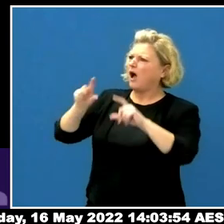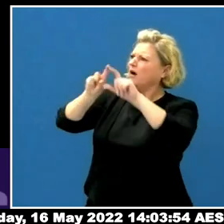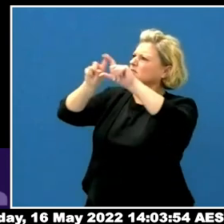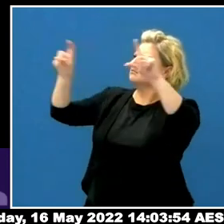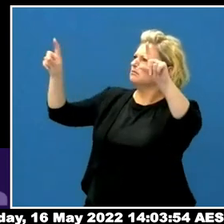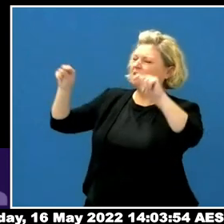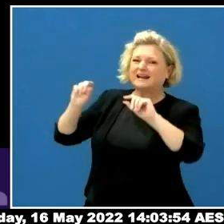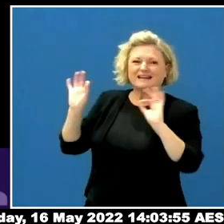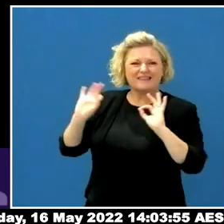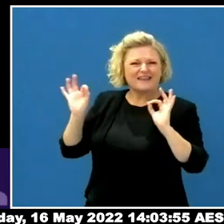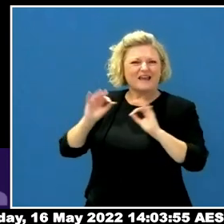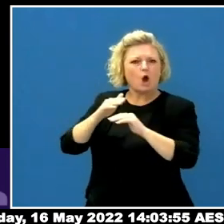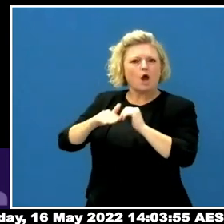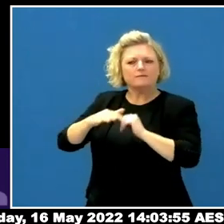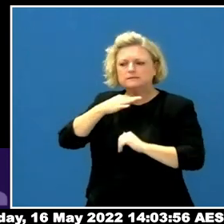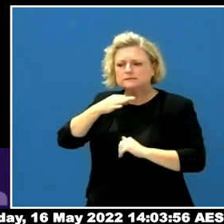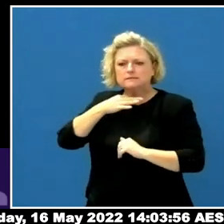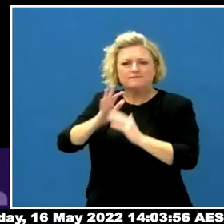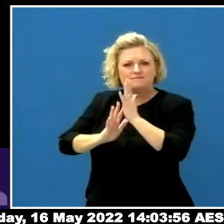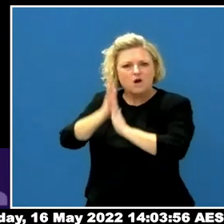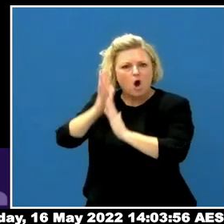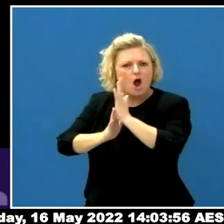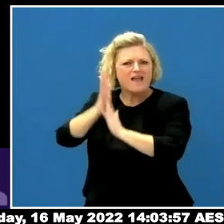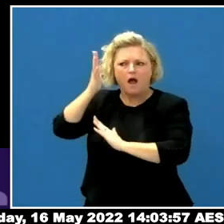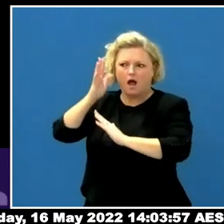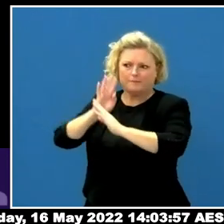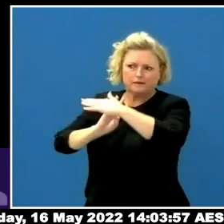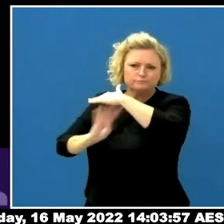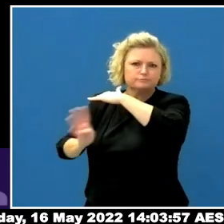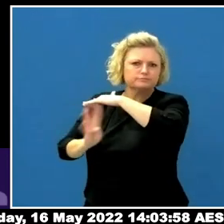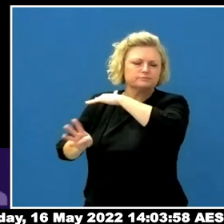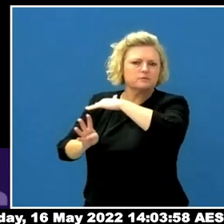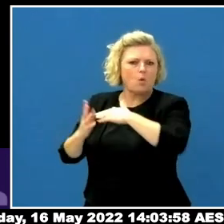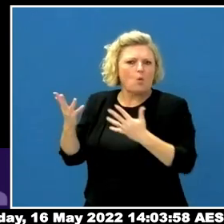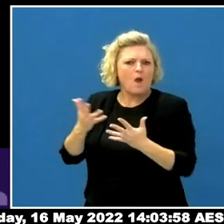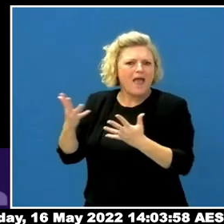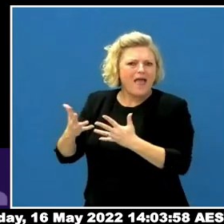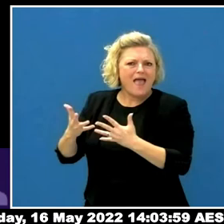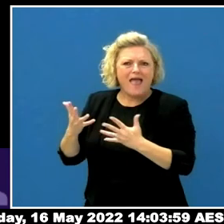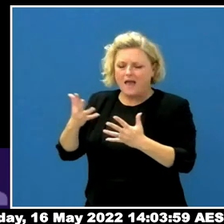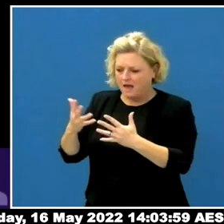Eg if a fire occurred in the kitchen at the front of the building, staff and participants